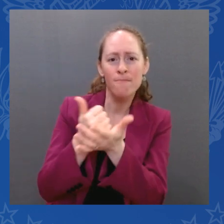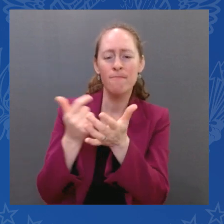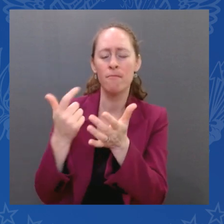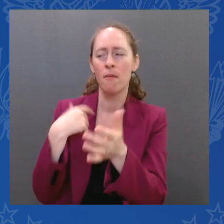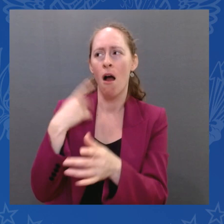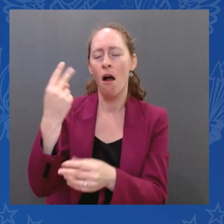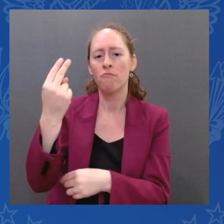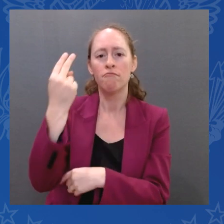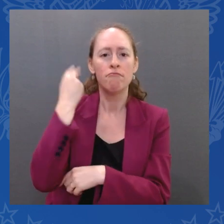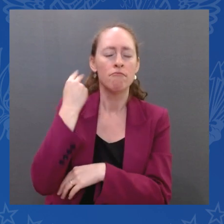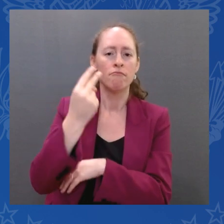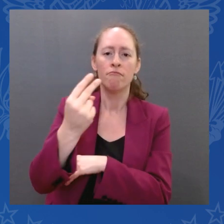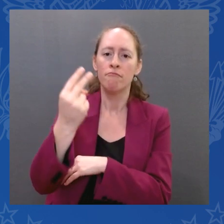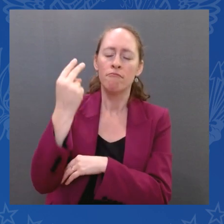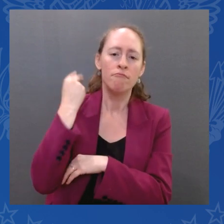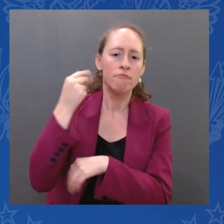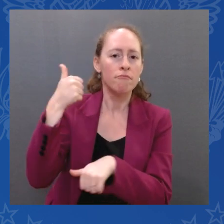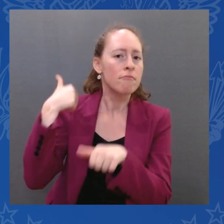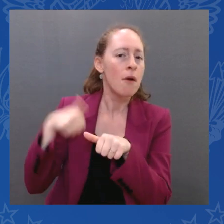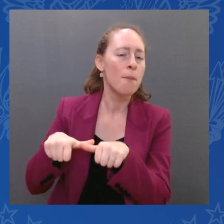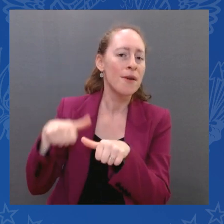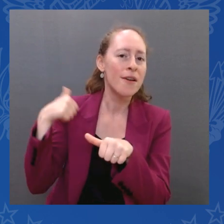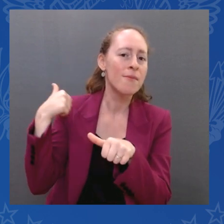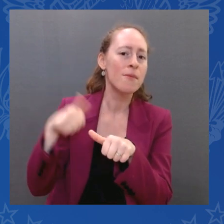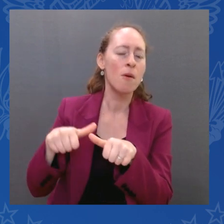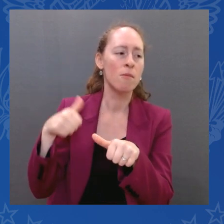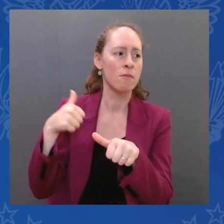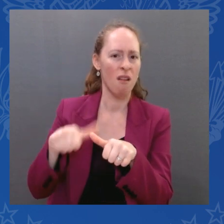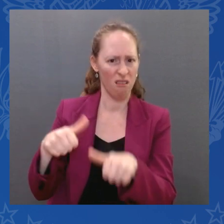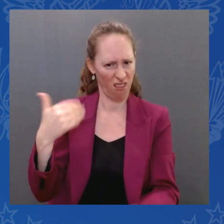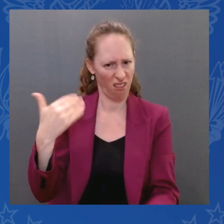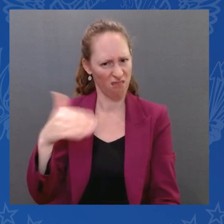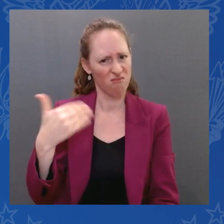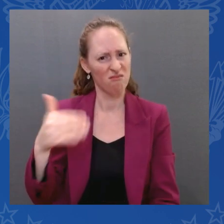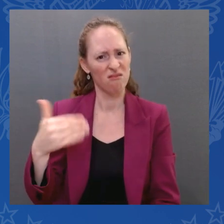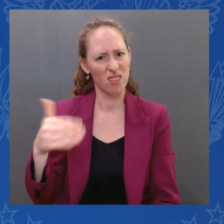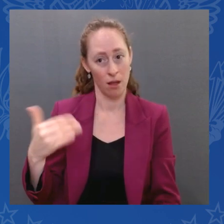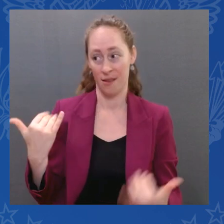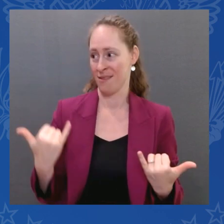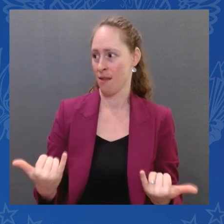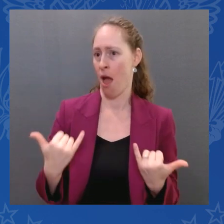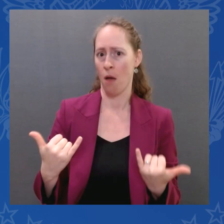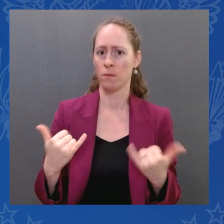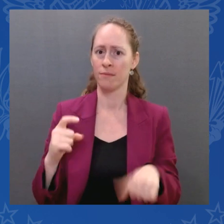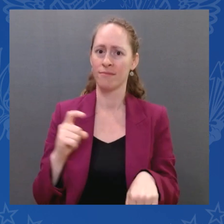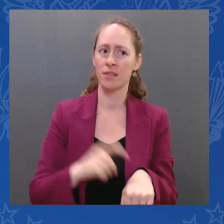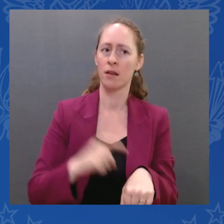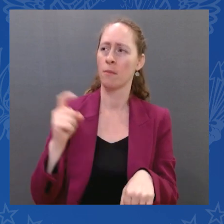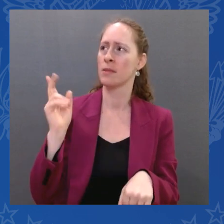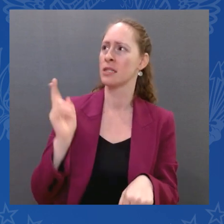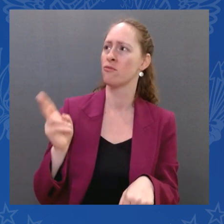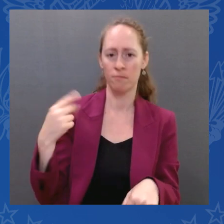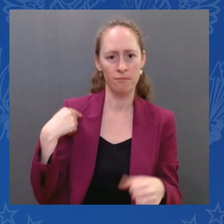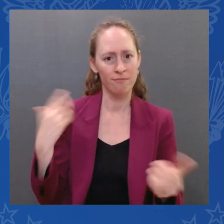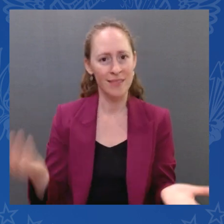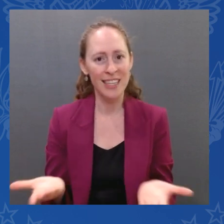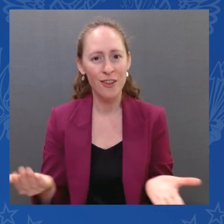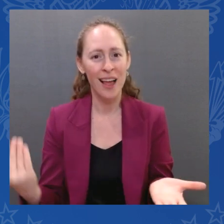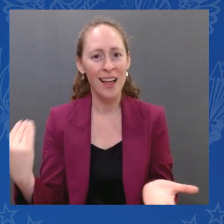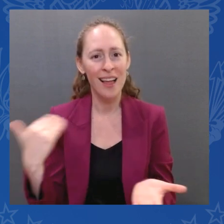and I did say and I say again, you need not be a Jew to be a Zionist. The fact is that, since then,